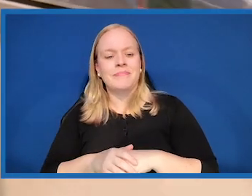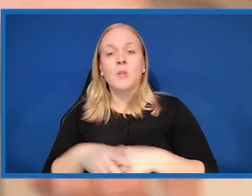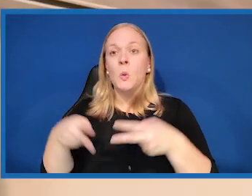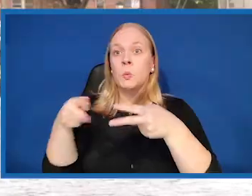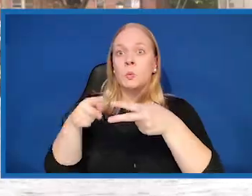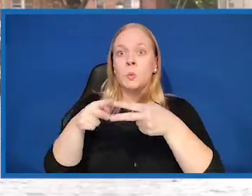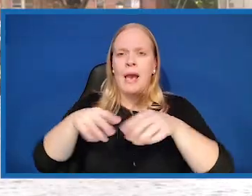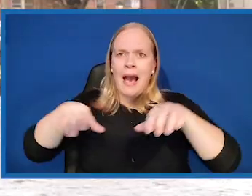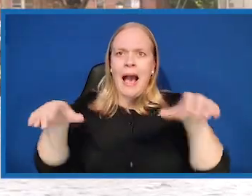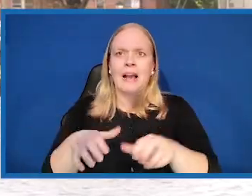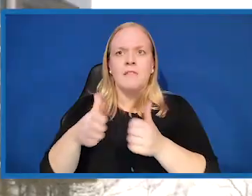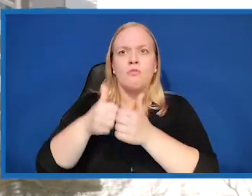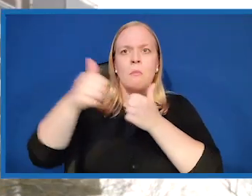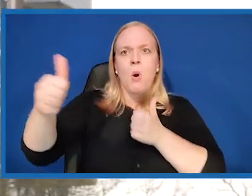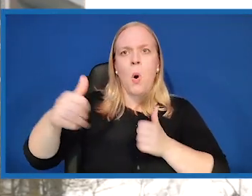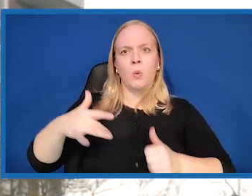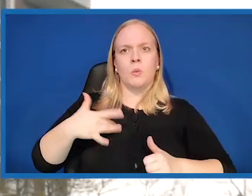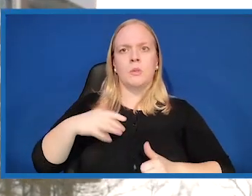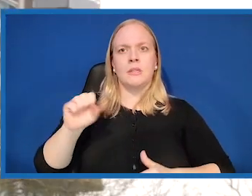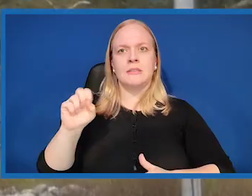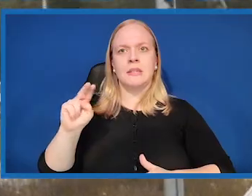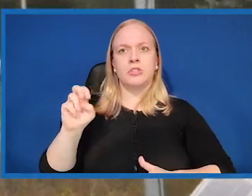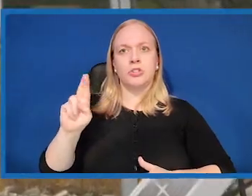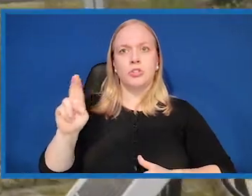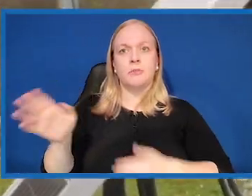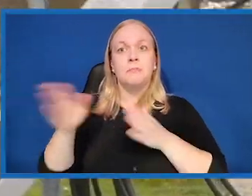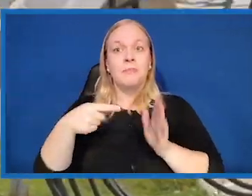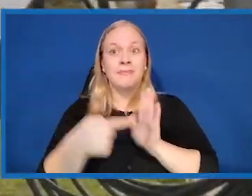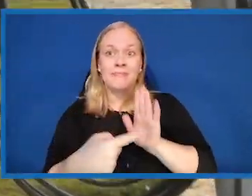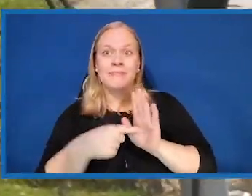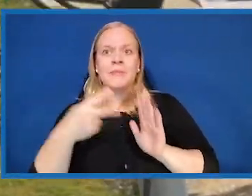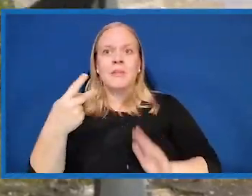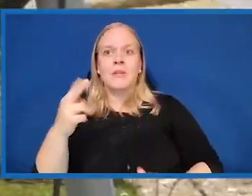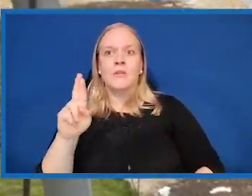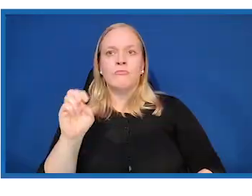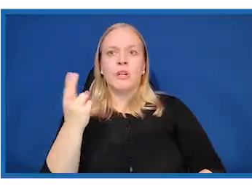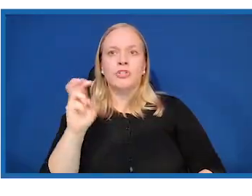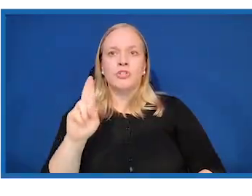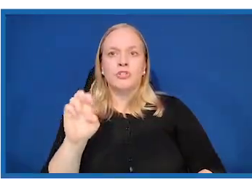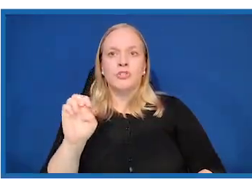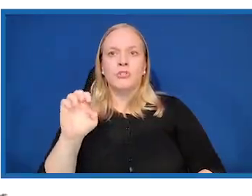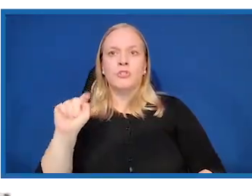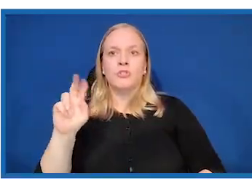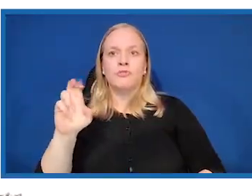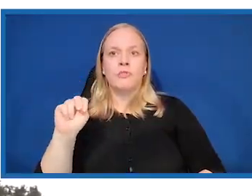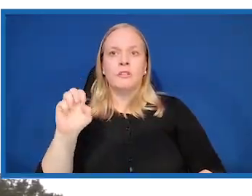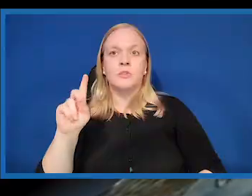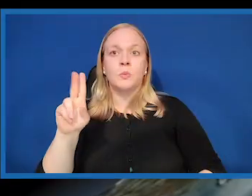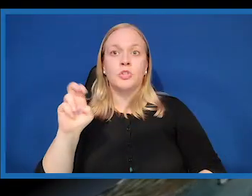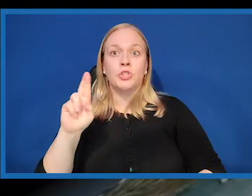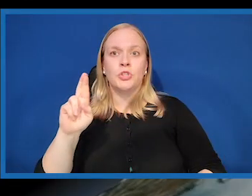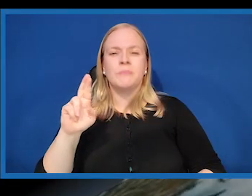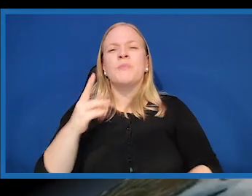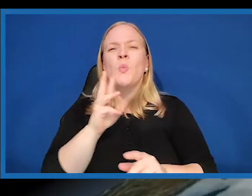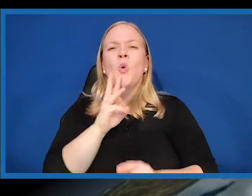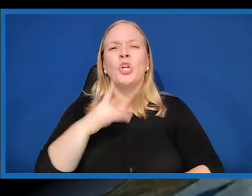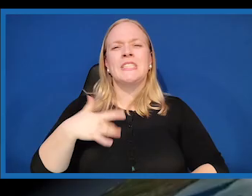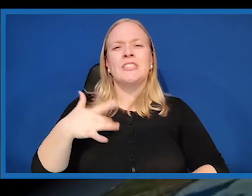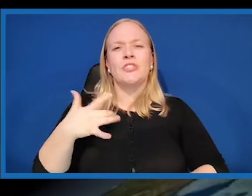THIS IS AN EXAMPLE OF A PRESSURE TRANSDUCER WATER SENSOR AND WHAT WE'VE BEEN TRYING TO DO IS COMPARE DATA LIKE NASA SATELLITE IMAGERY